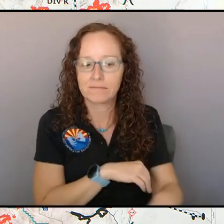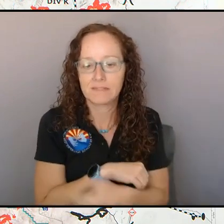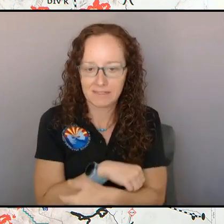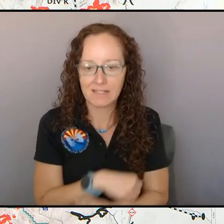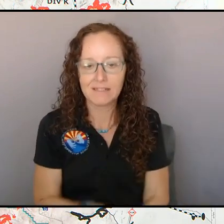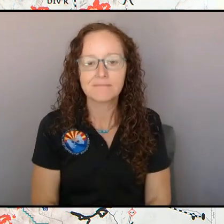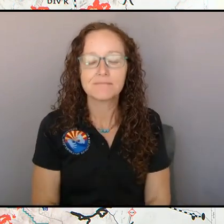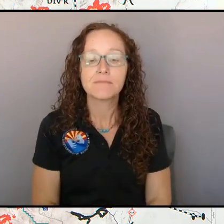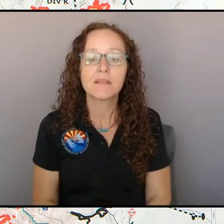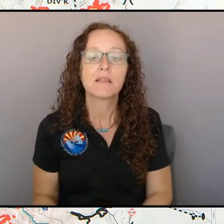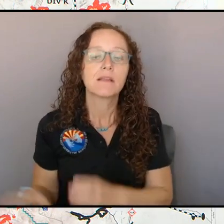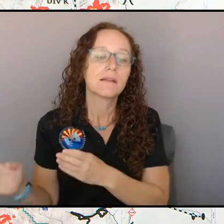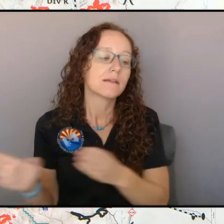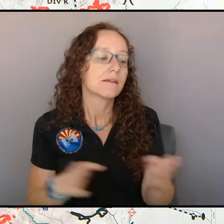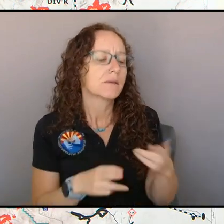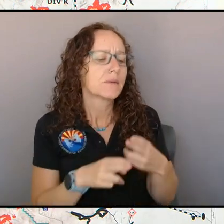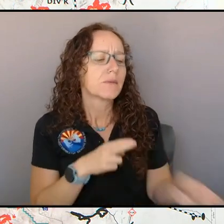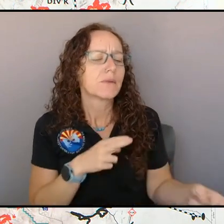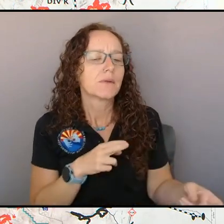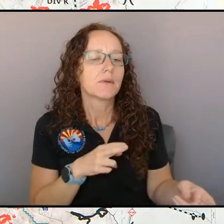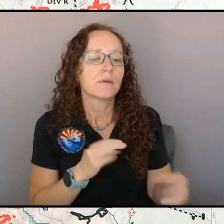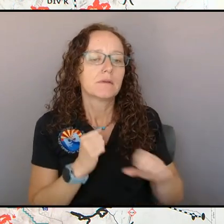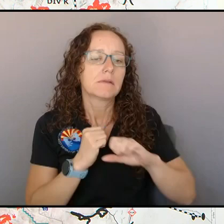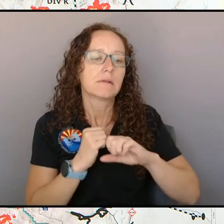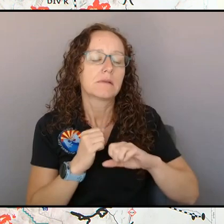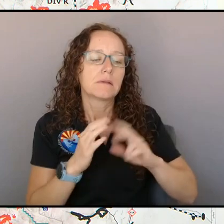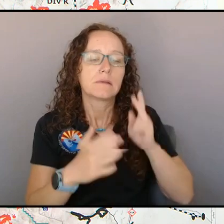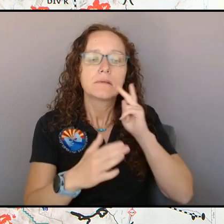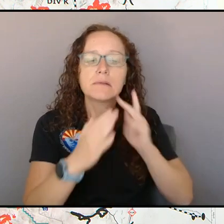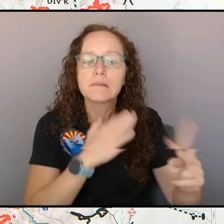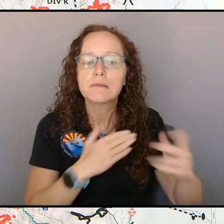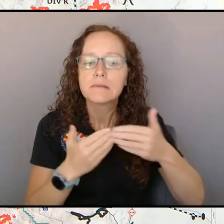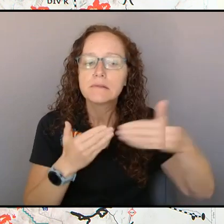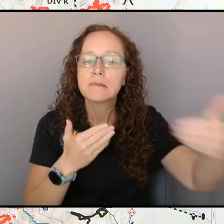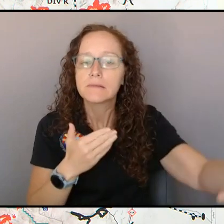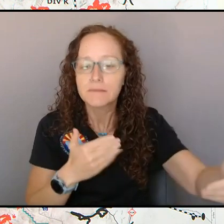extended here. So, here with Saturday today we got our